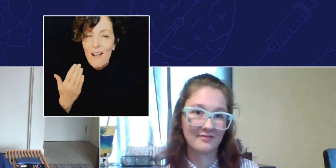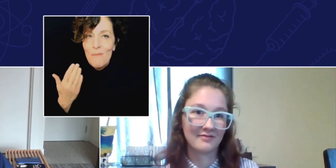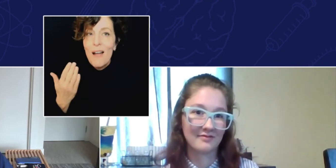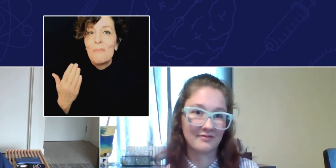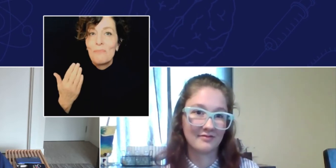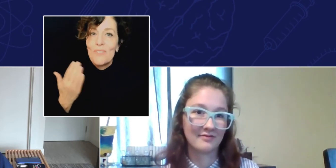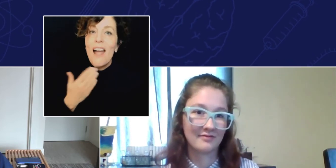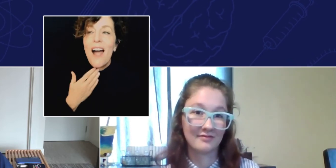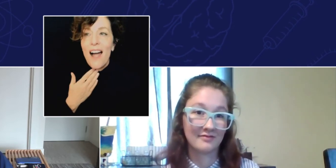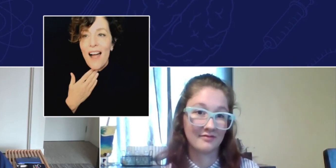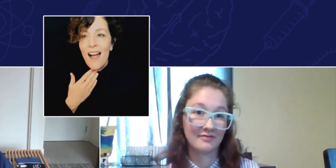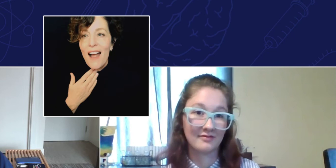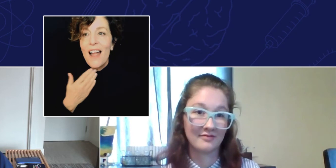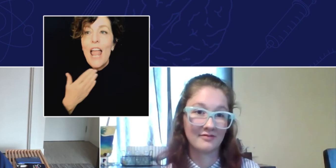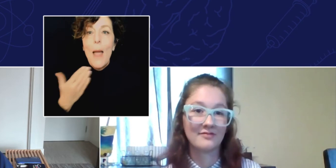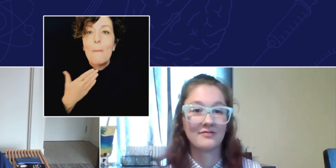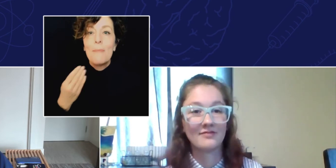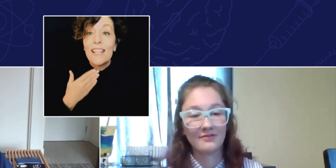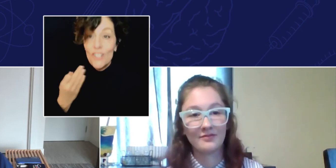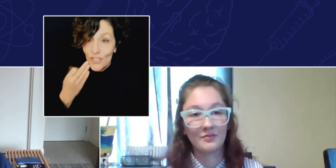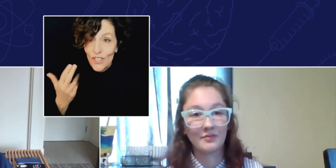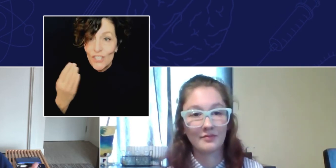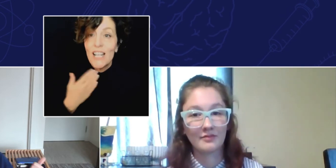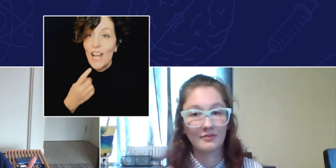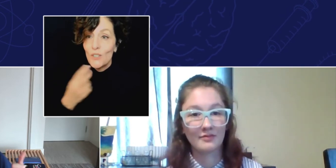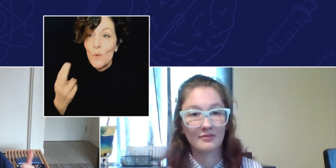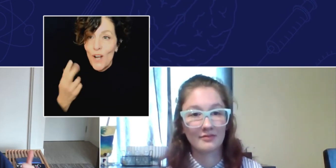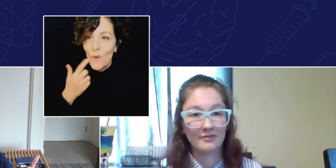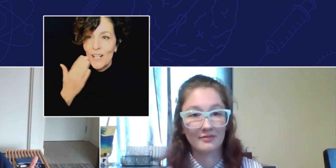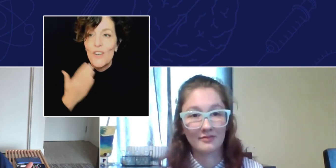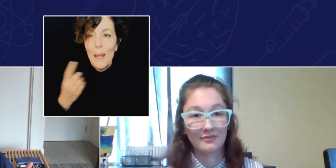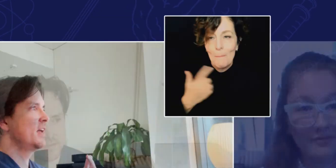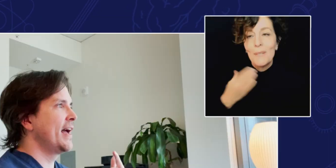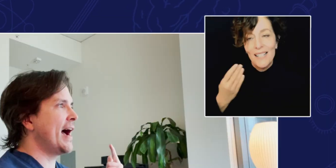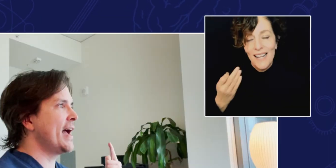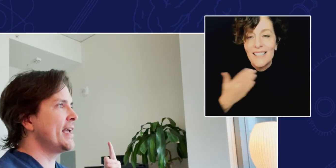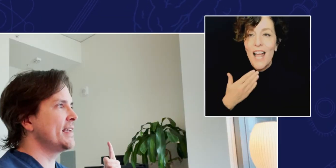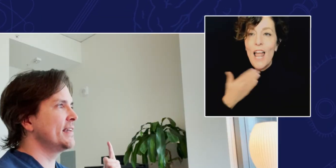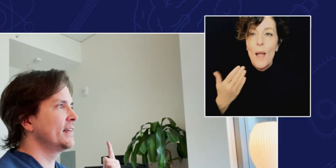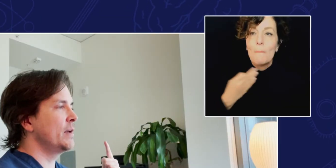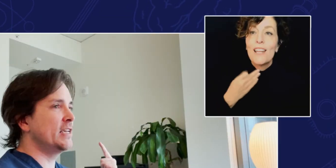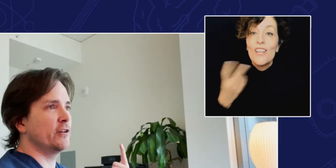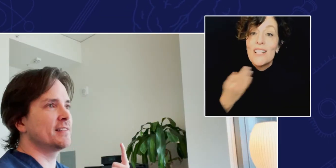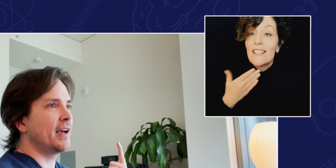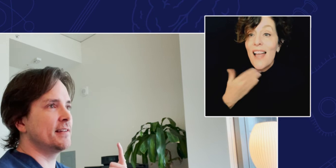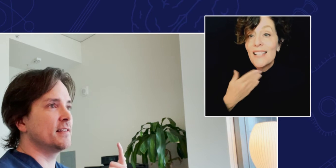I am an ear surgeon. I do cochlear implants. [DR. RUFFIN:] I am a hearing scientist;